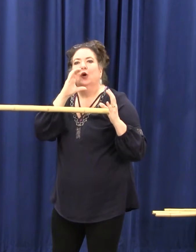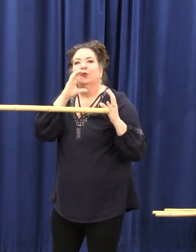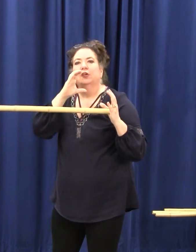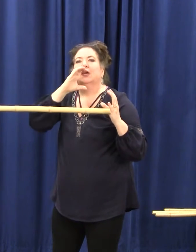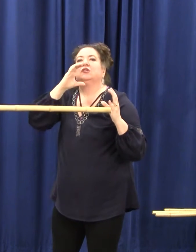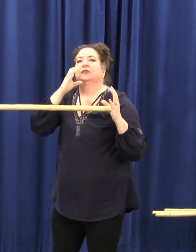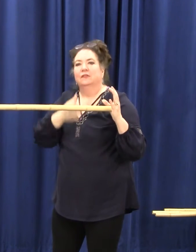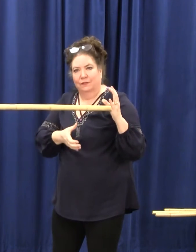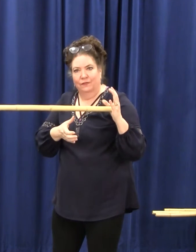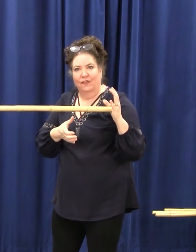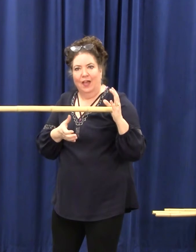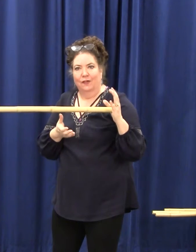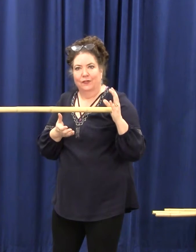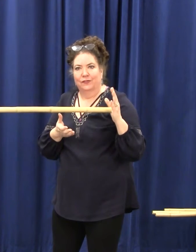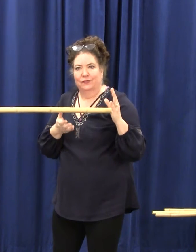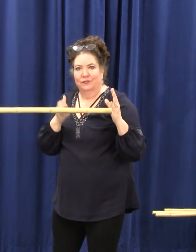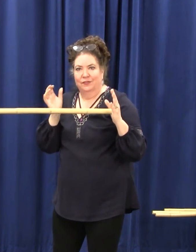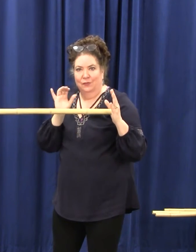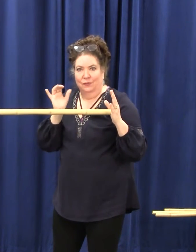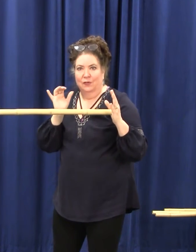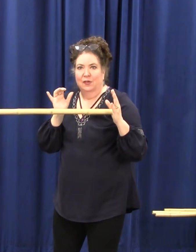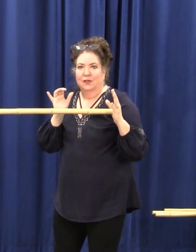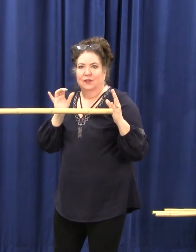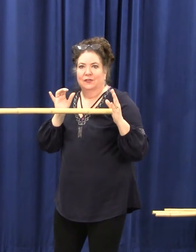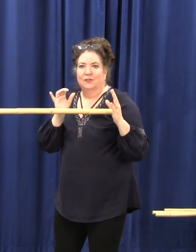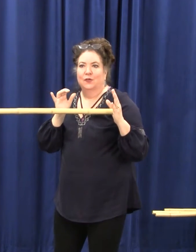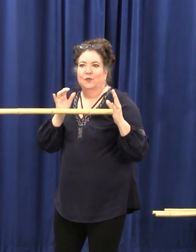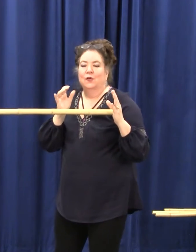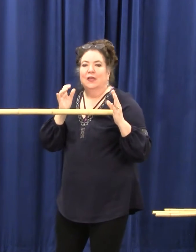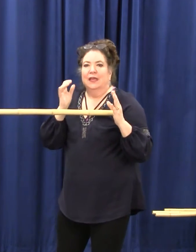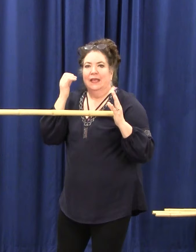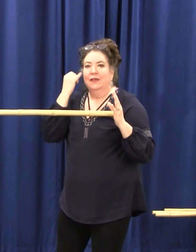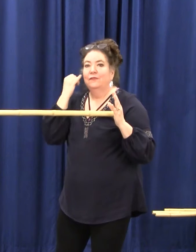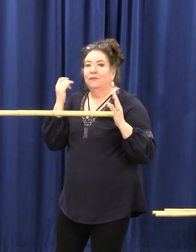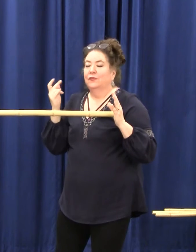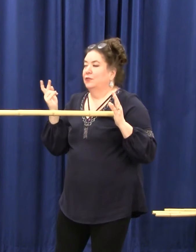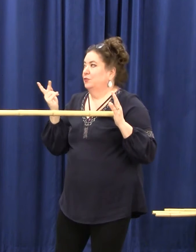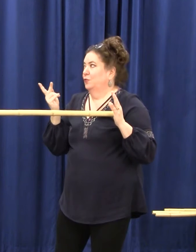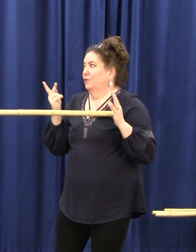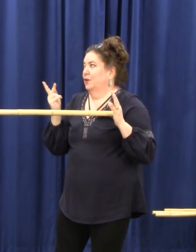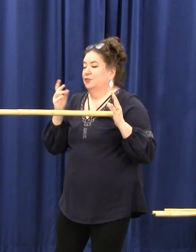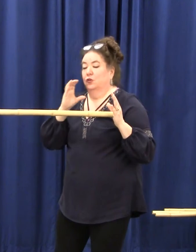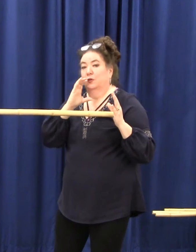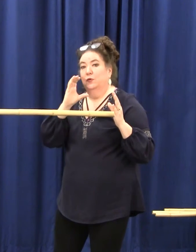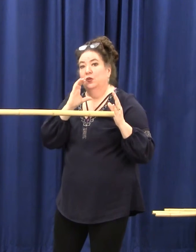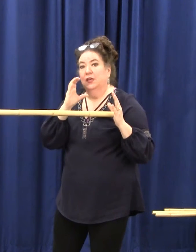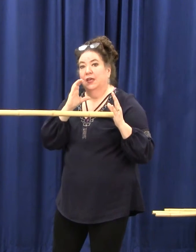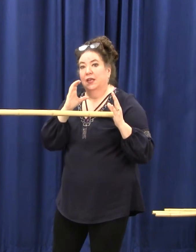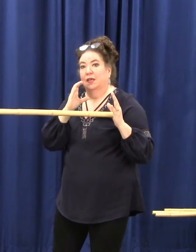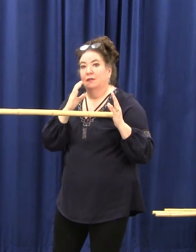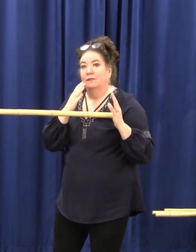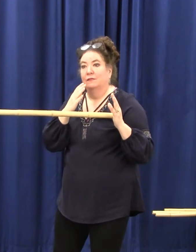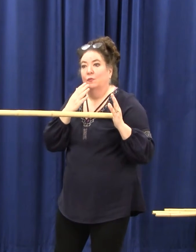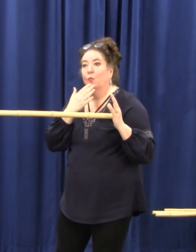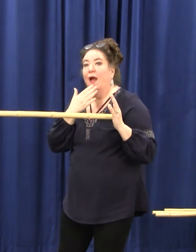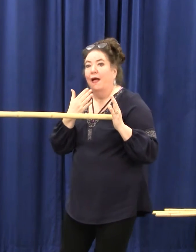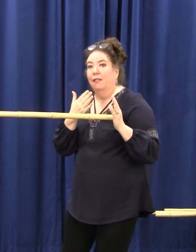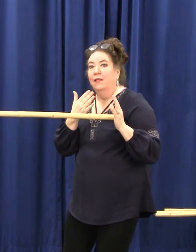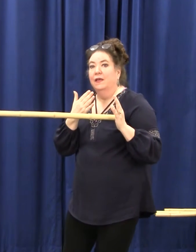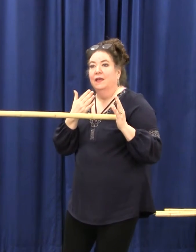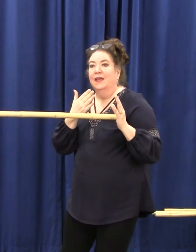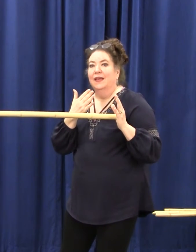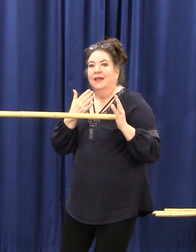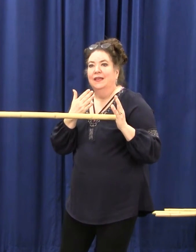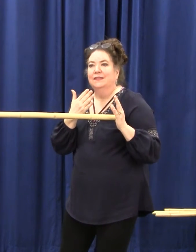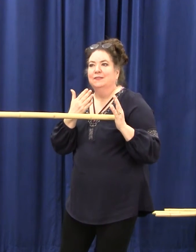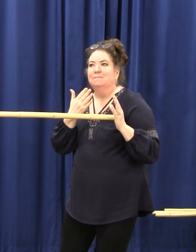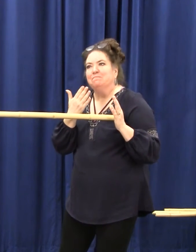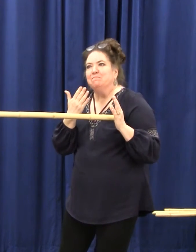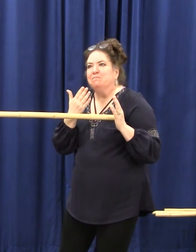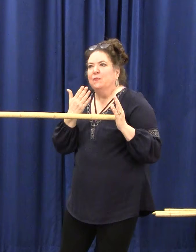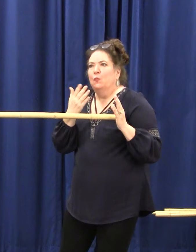communication fails too. So if the two of us are communicating well, it's better. Let's